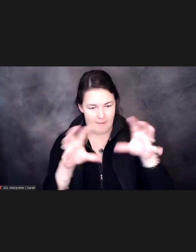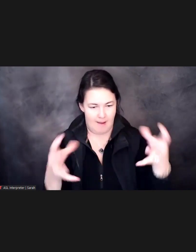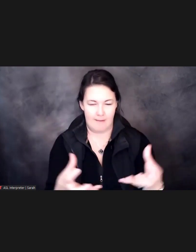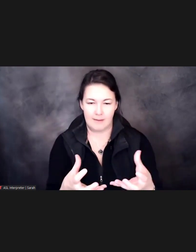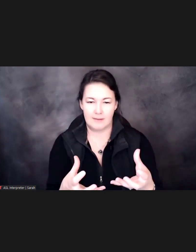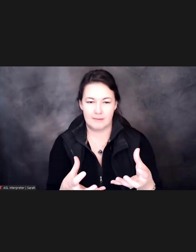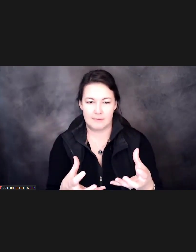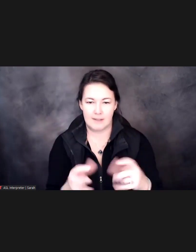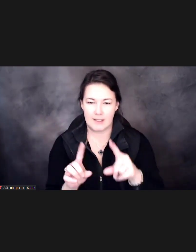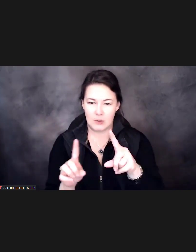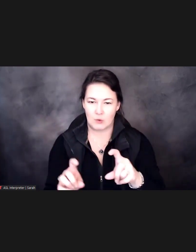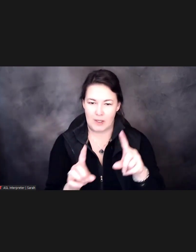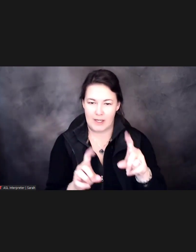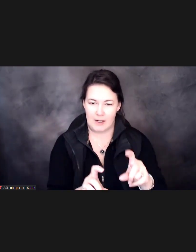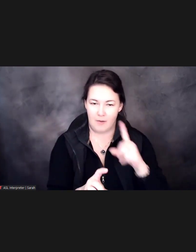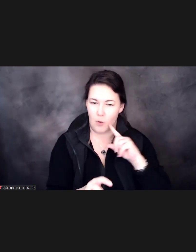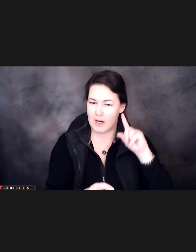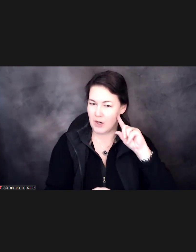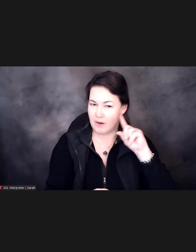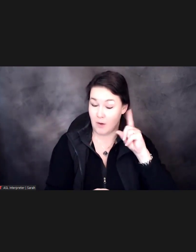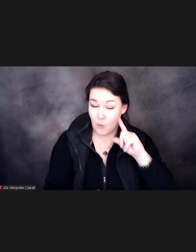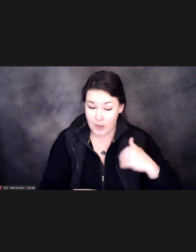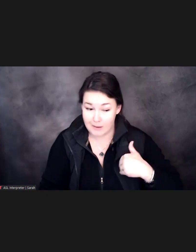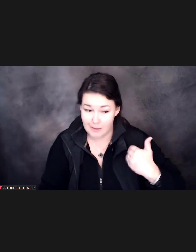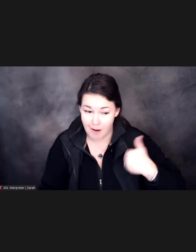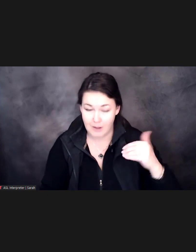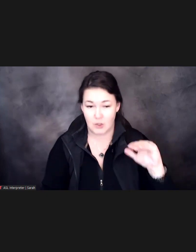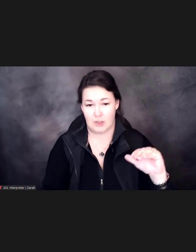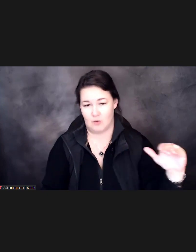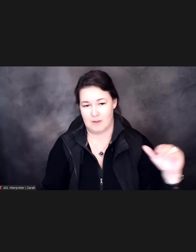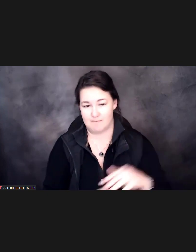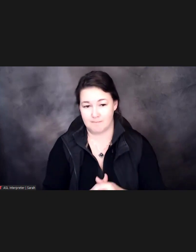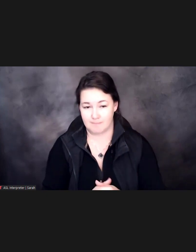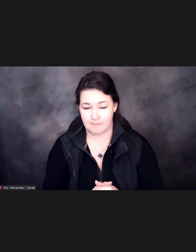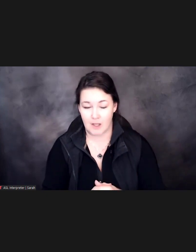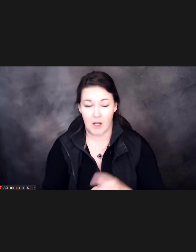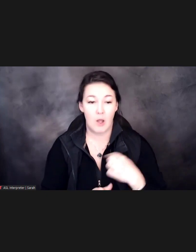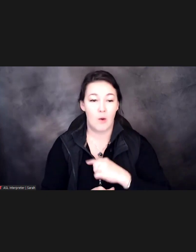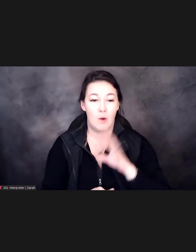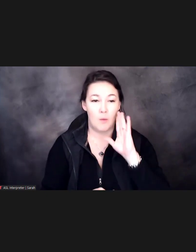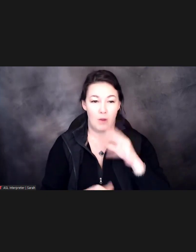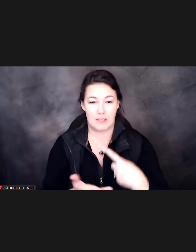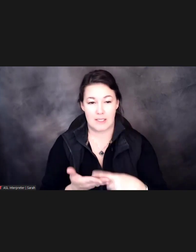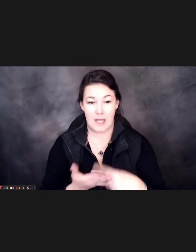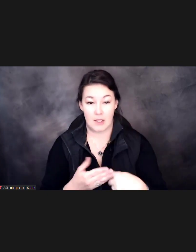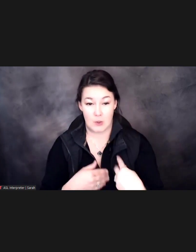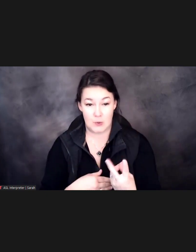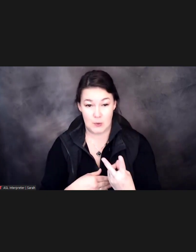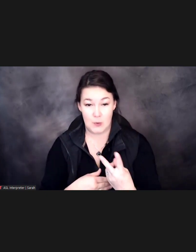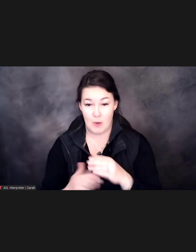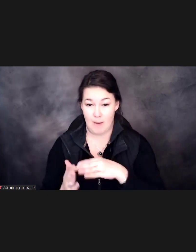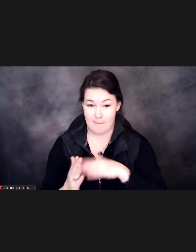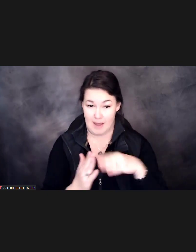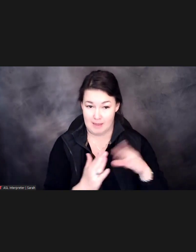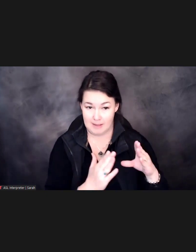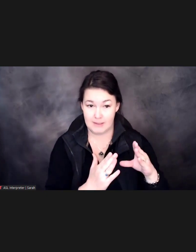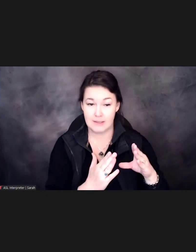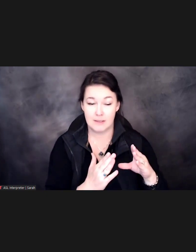systematic screening for hearing with young children. We're going to talk about the two methods Terry just mentioned,